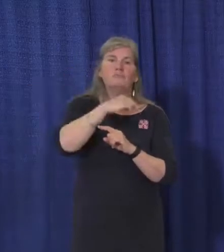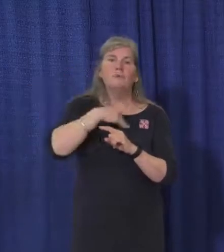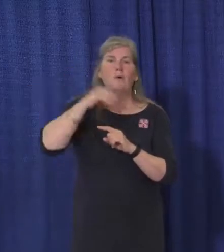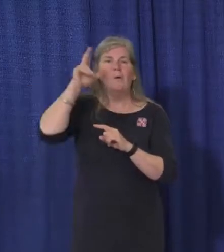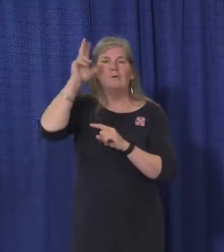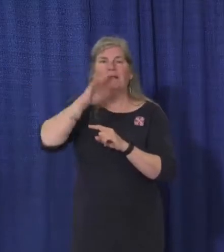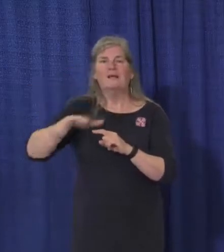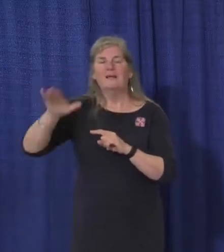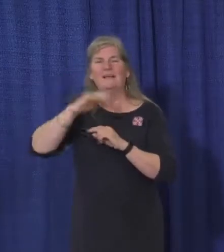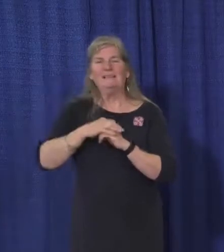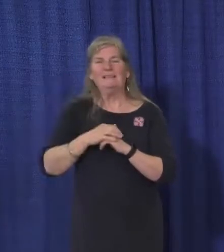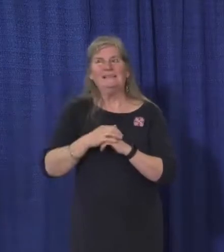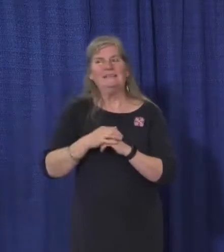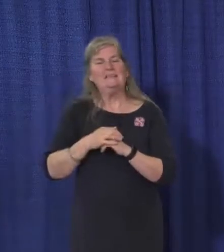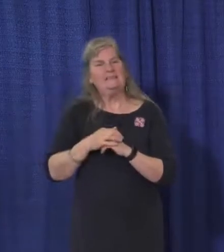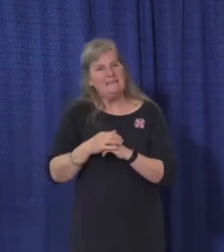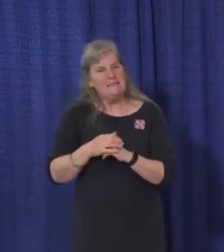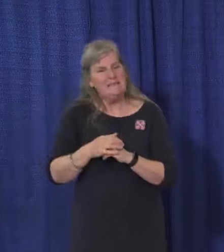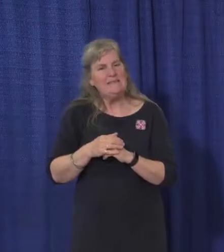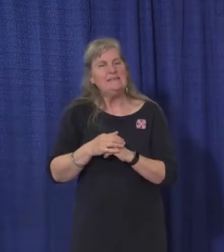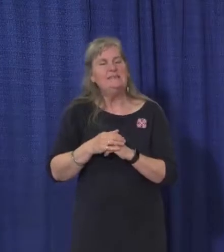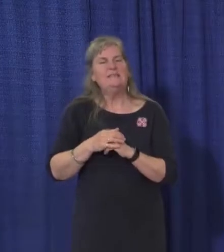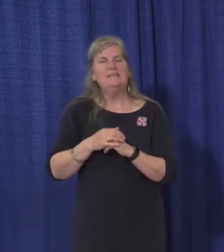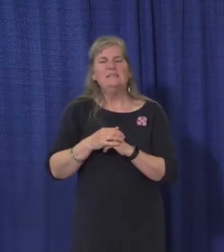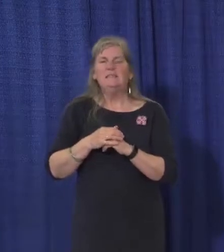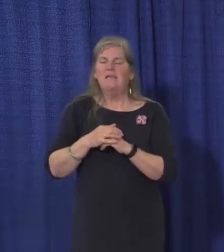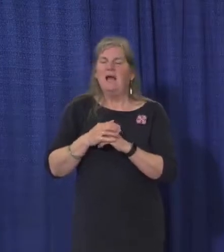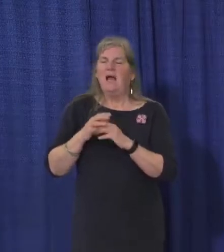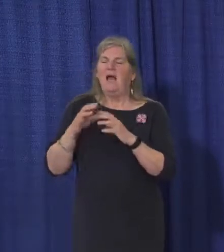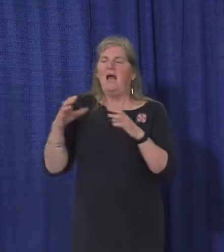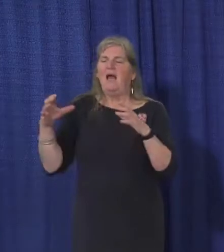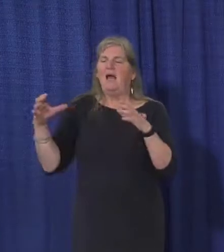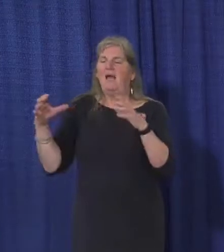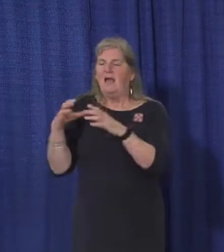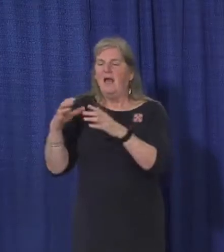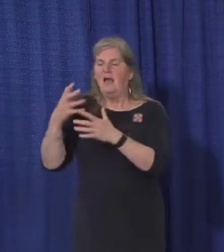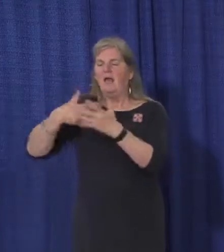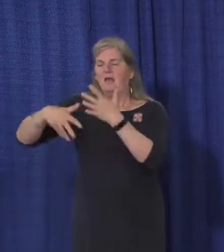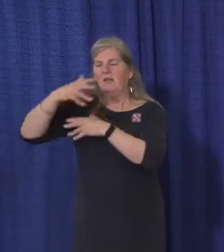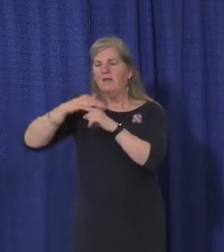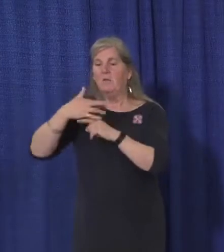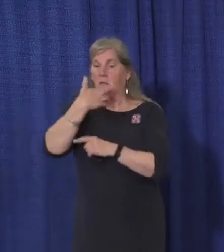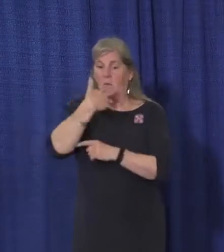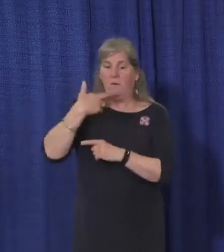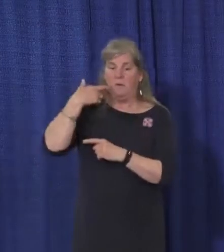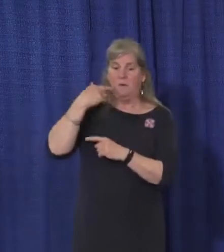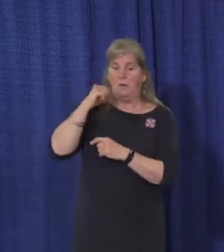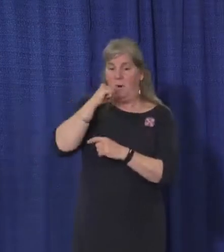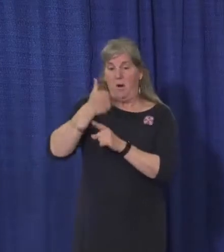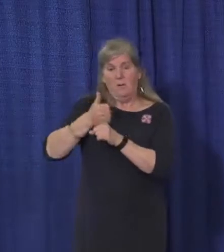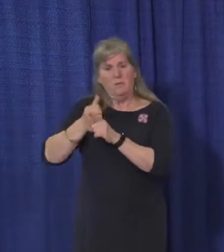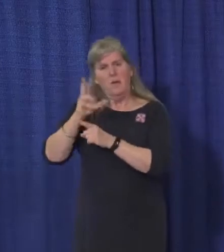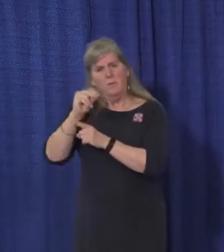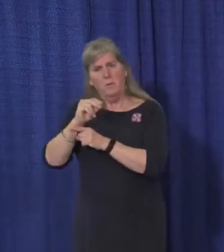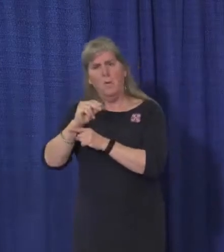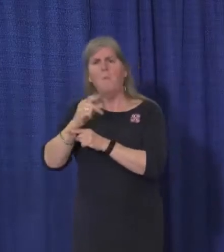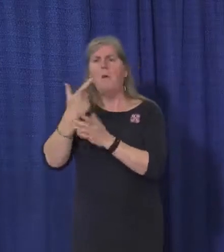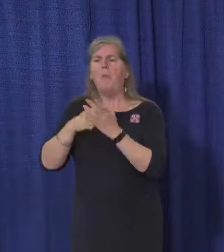various bars around Whitehorse. It's the gathering behaviour